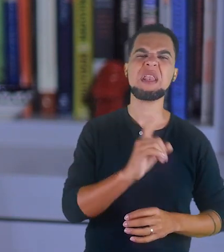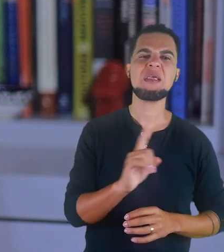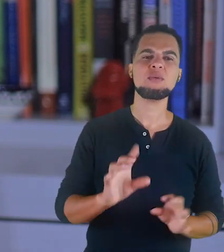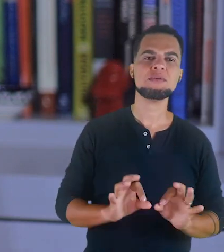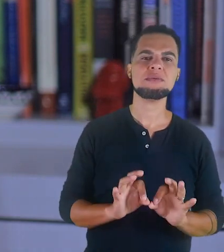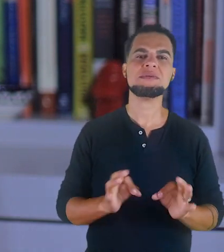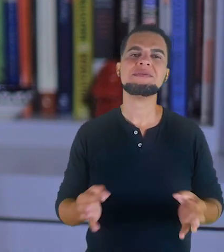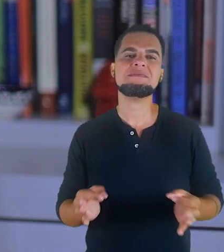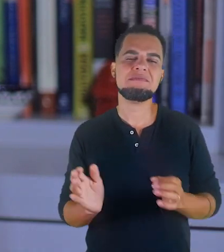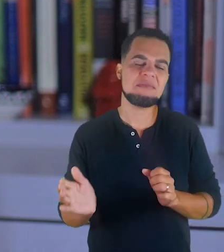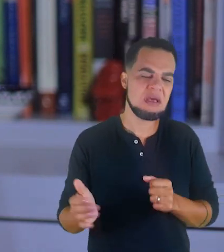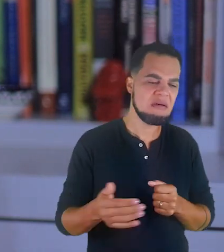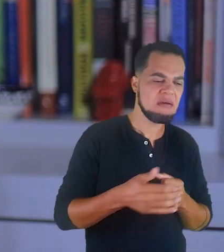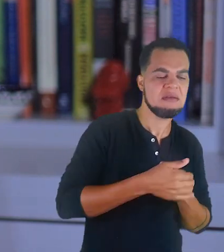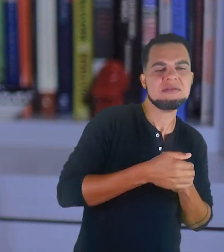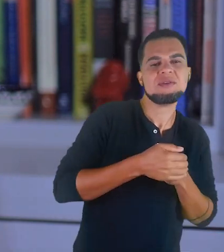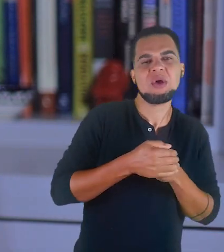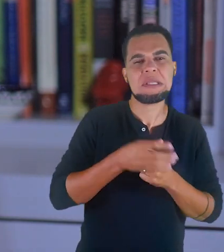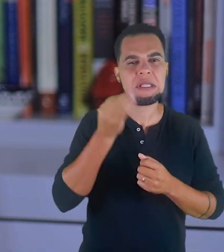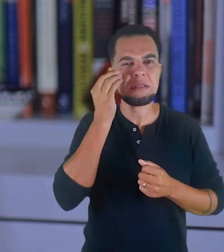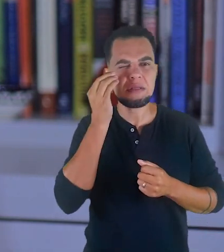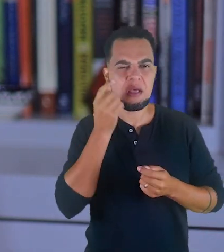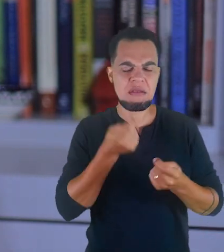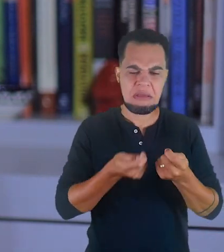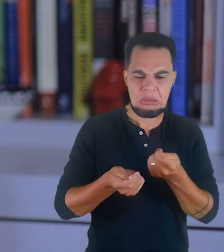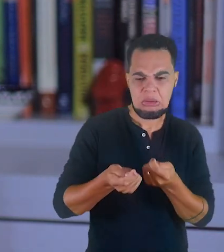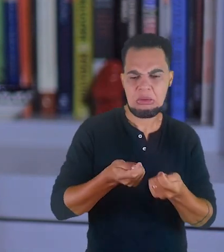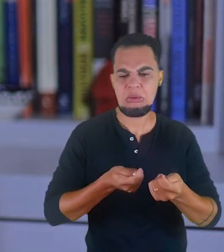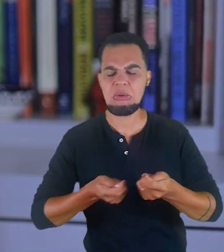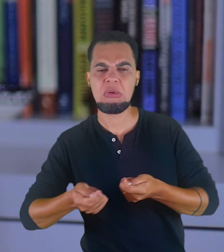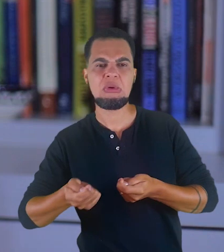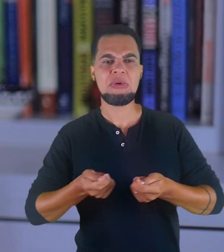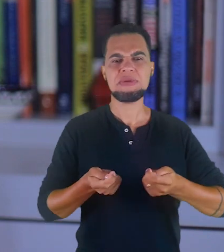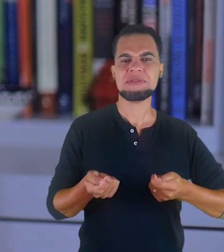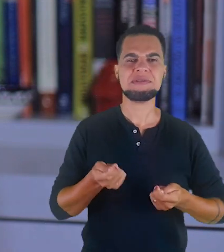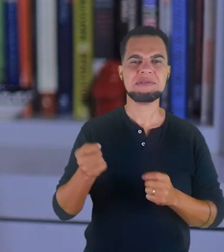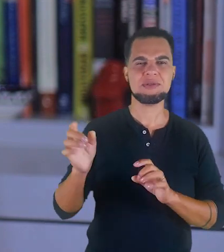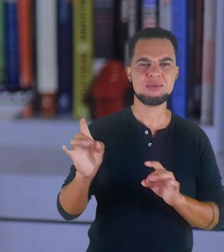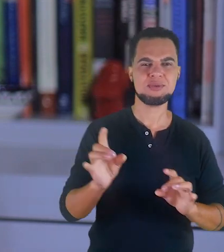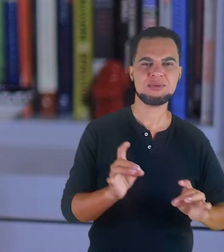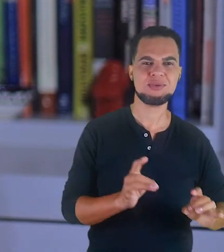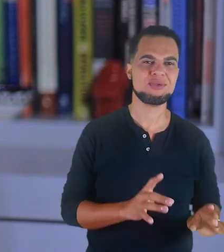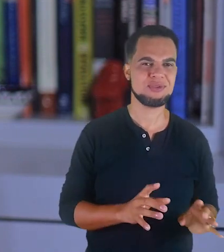and not simply hide ourselves and try to negotiate in everyday life